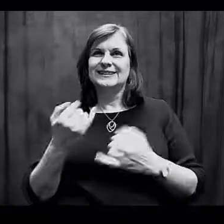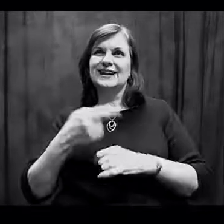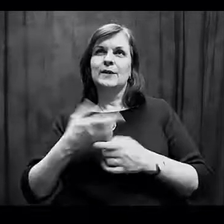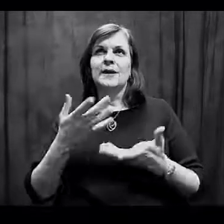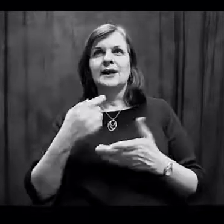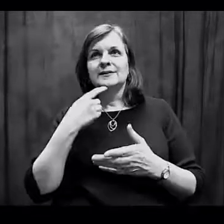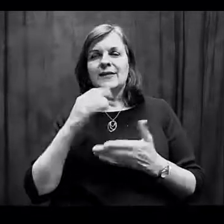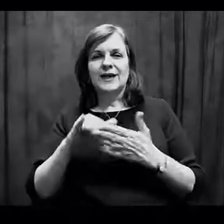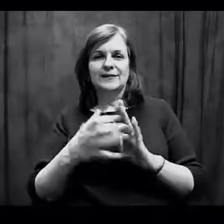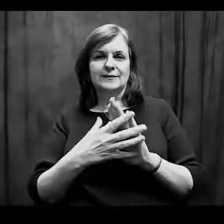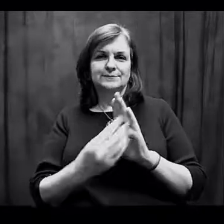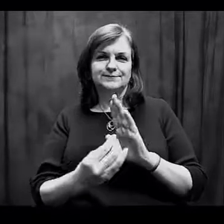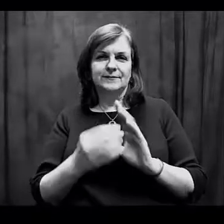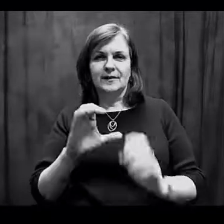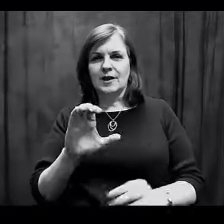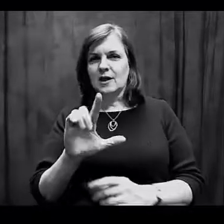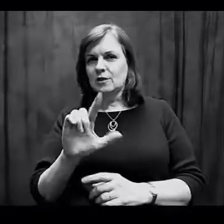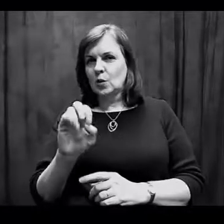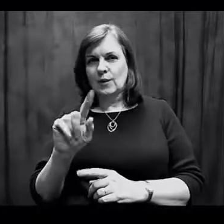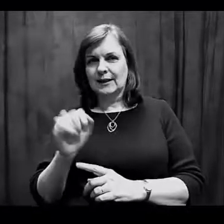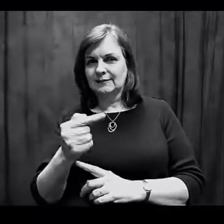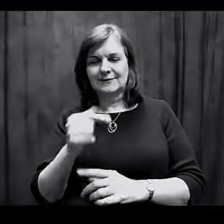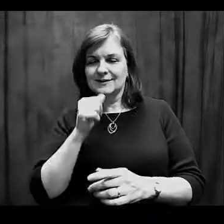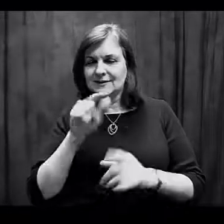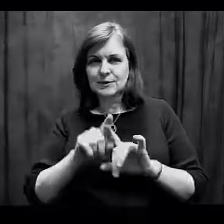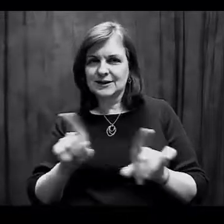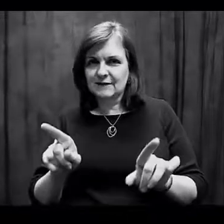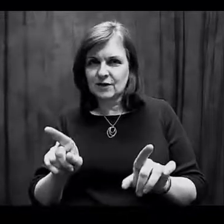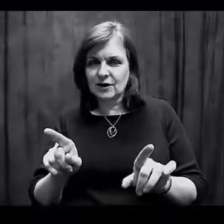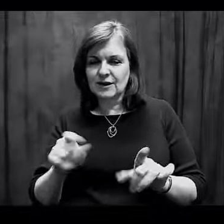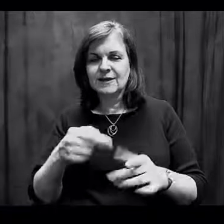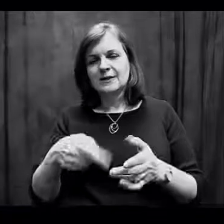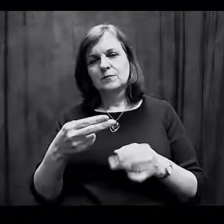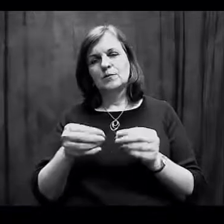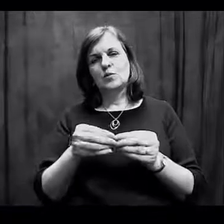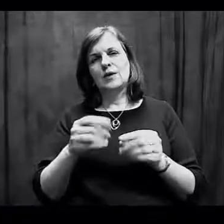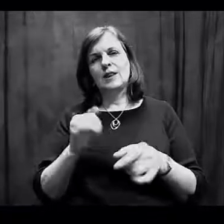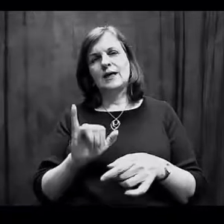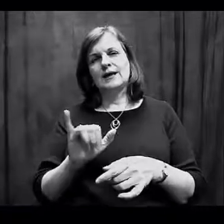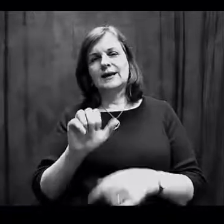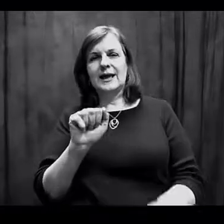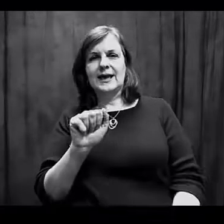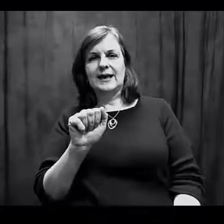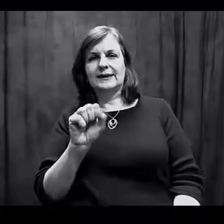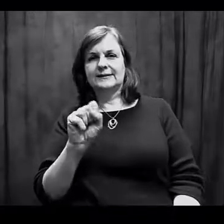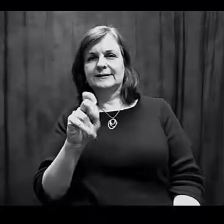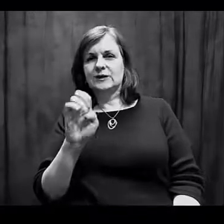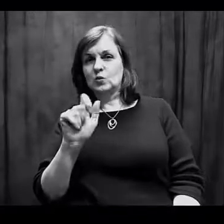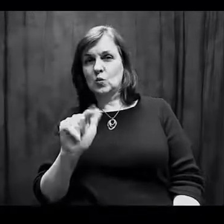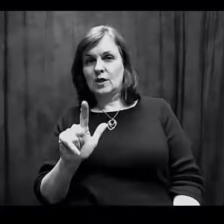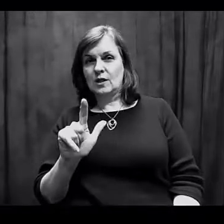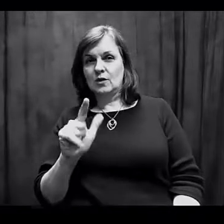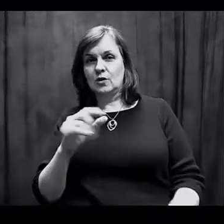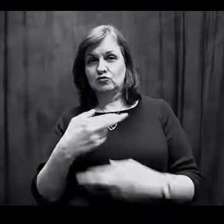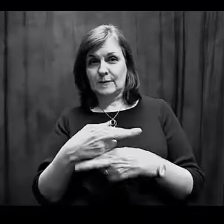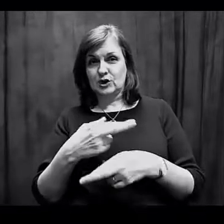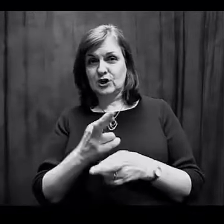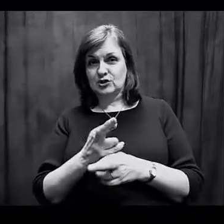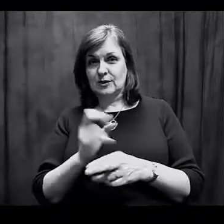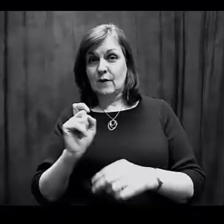today we might think about it like cloning but this is not the same -- you actually want to think about this more as asexual reproduction